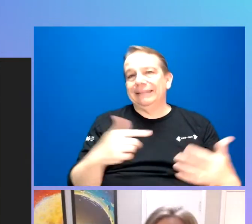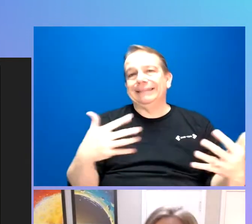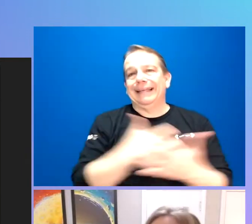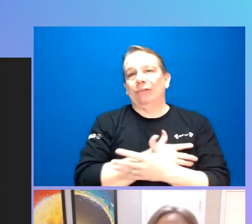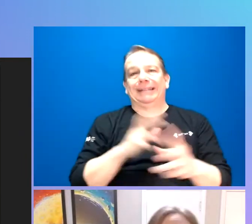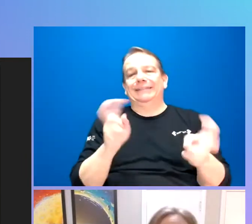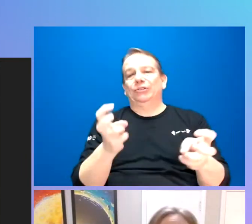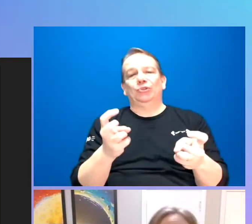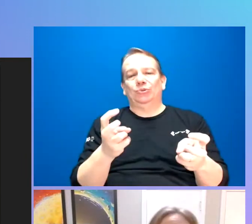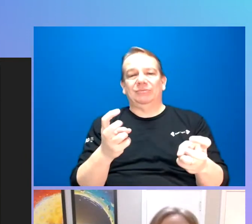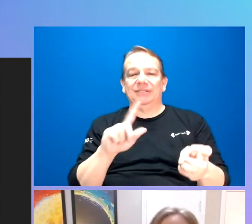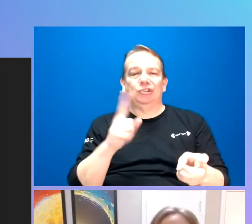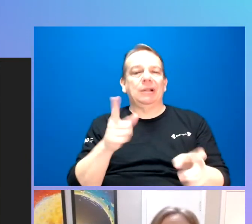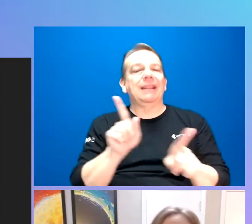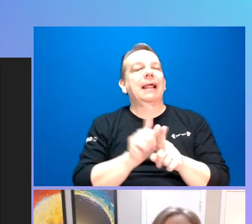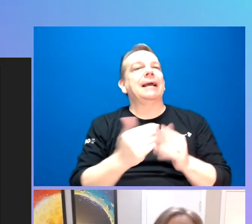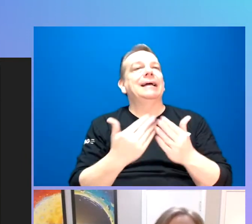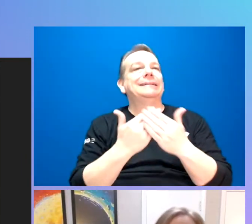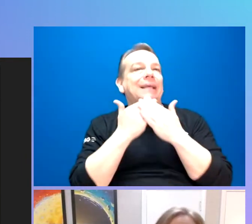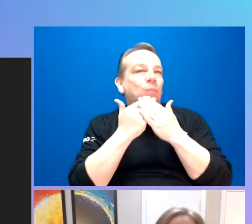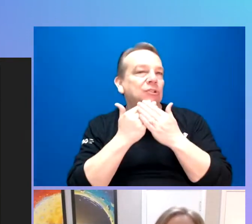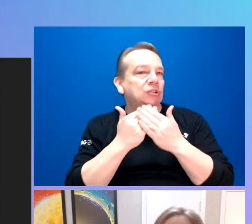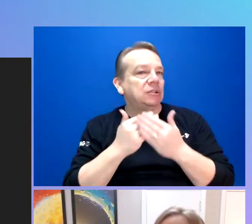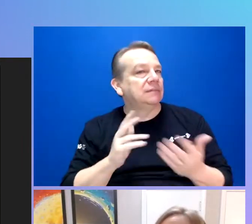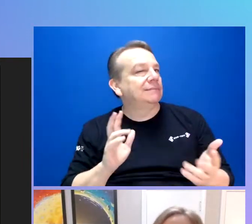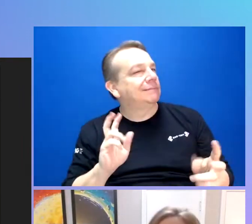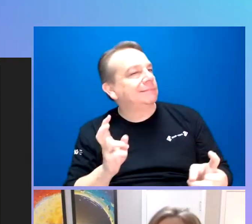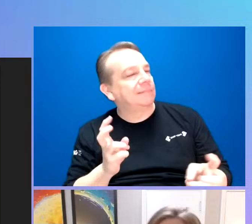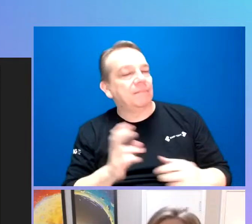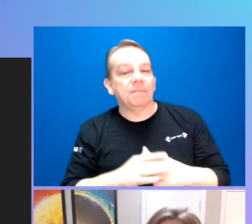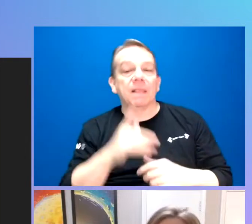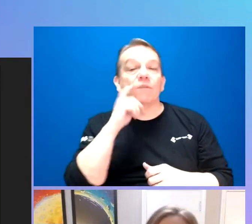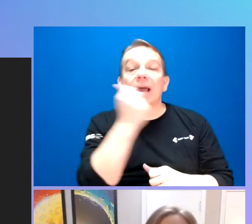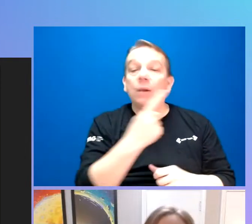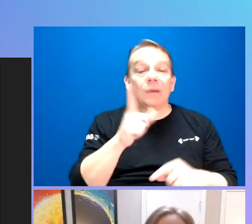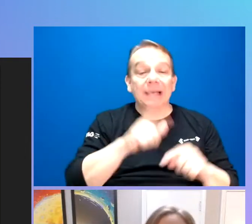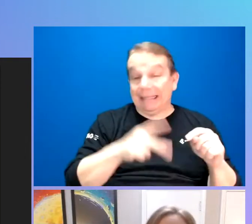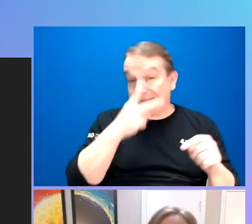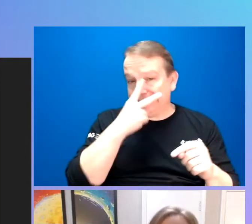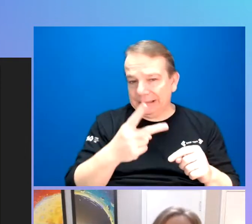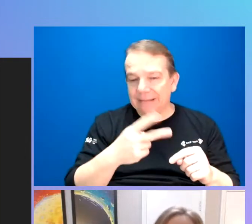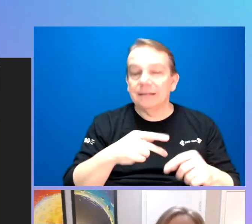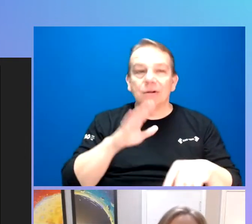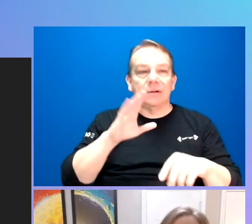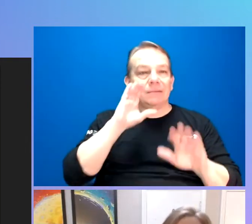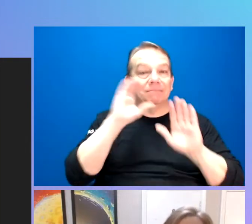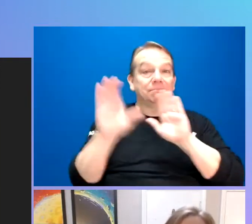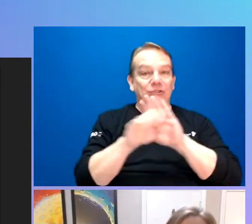scary monster. It's just a sandwich. And for anyone who could not see it on screen, I